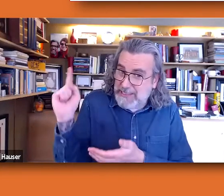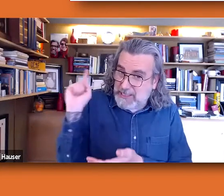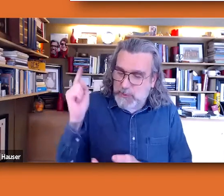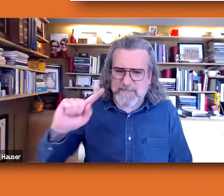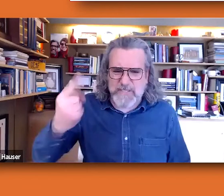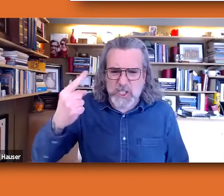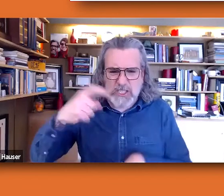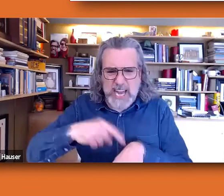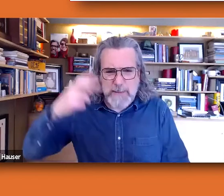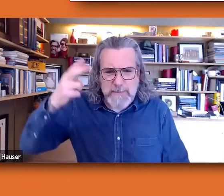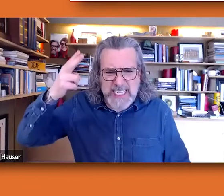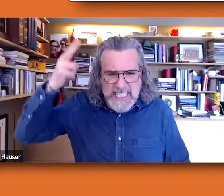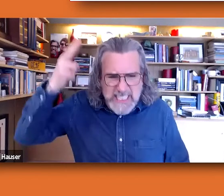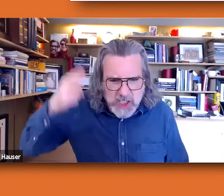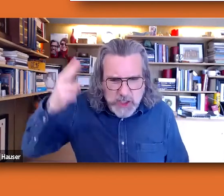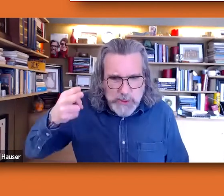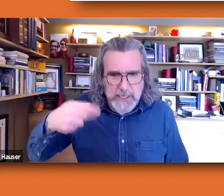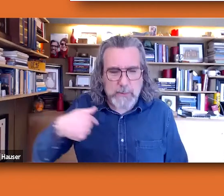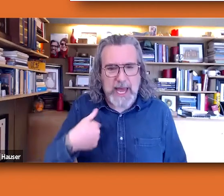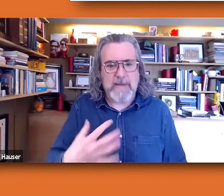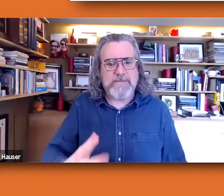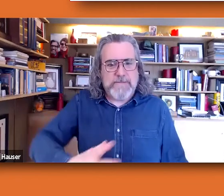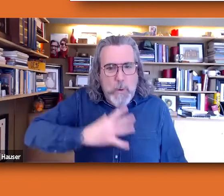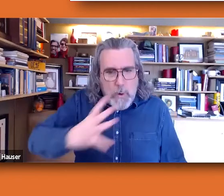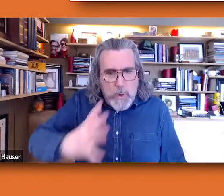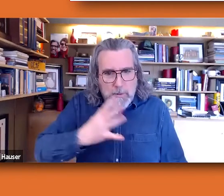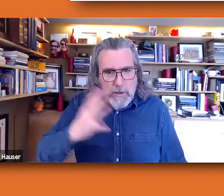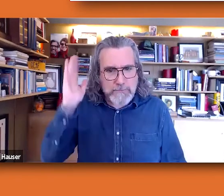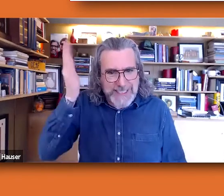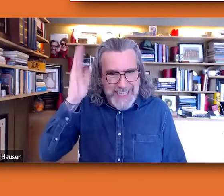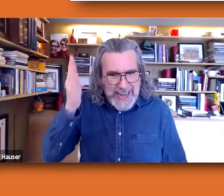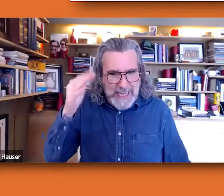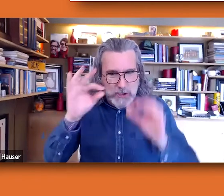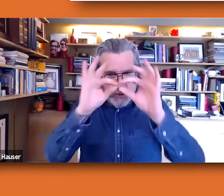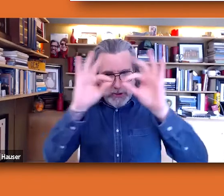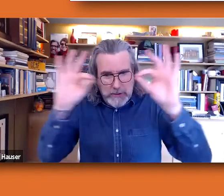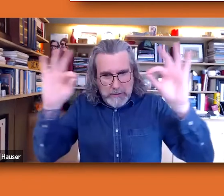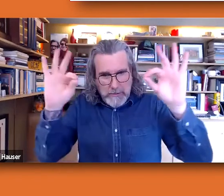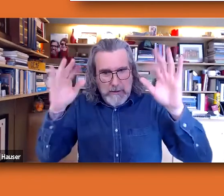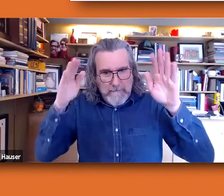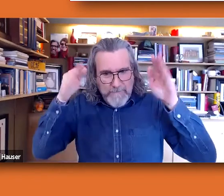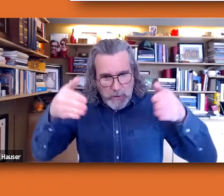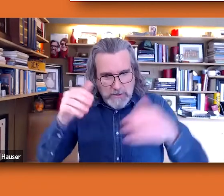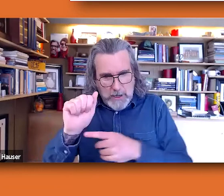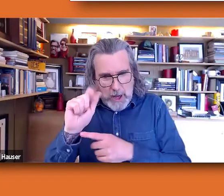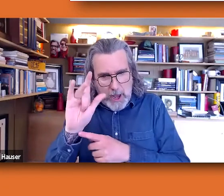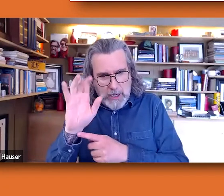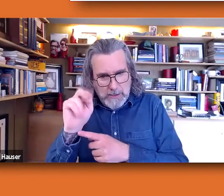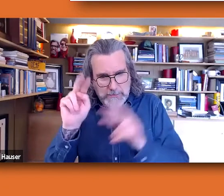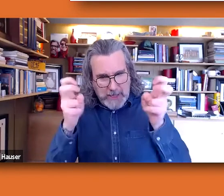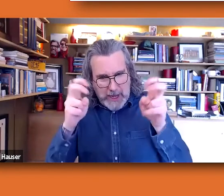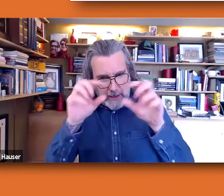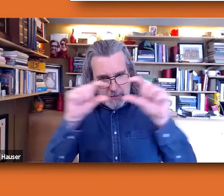Um, last week was the first time in history that I saw